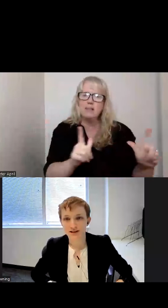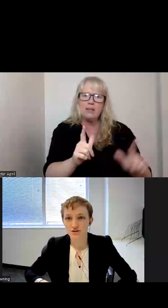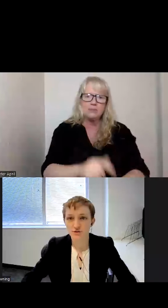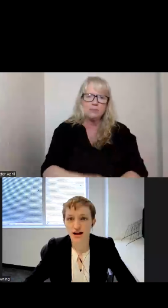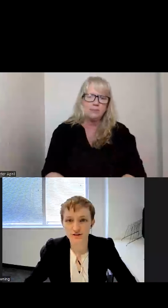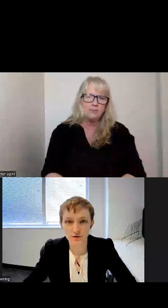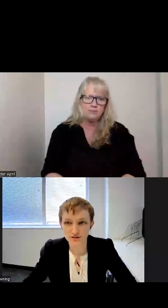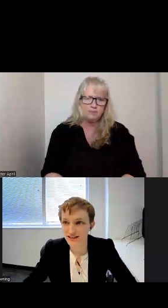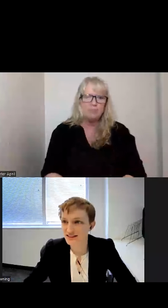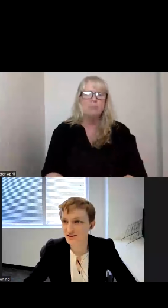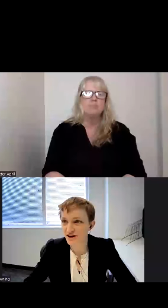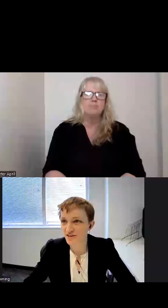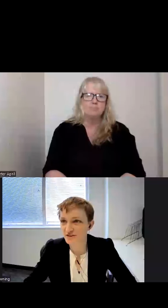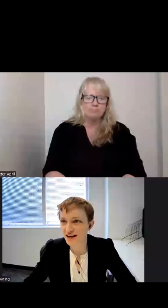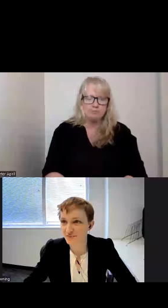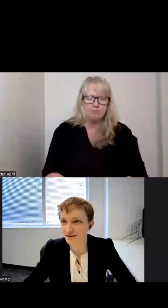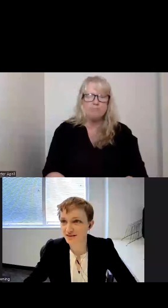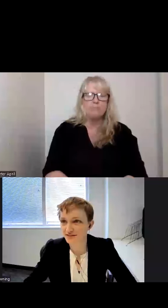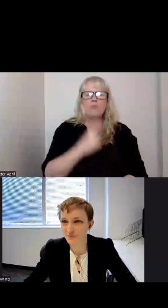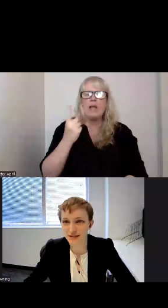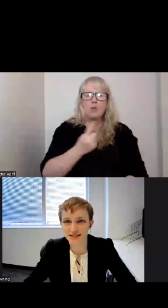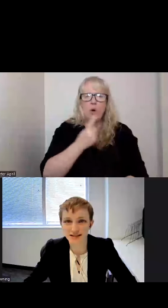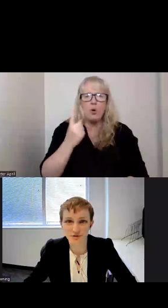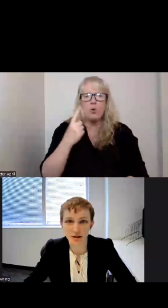SO, AS ALWAYS, I LIKE TO START OFF WITH A COUPLE OF UPDATES AND